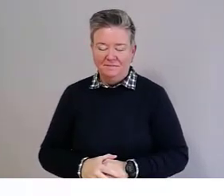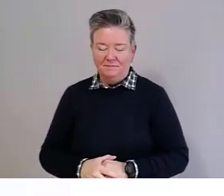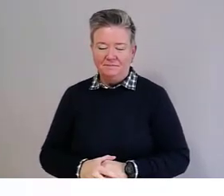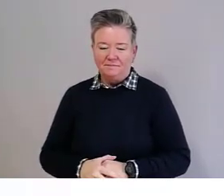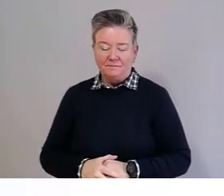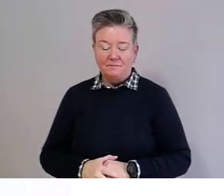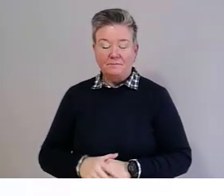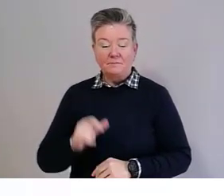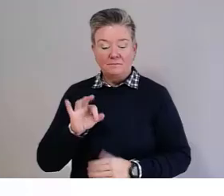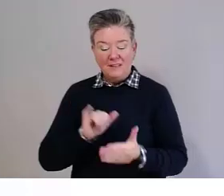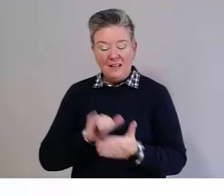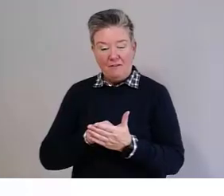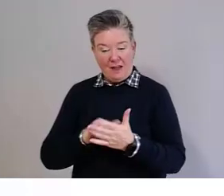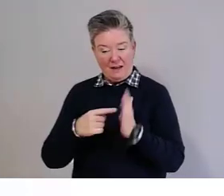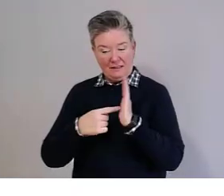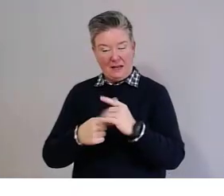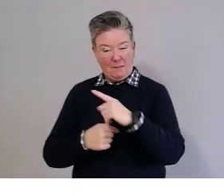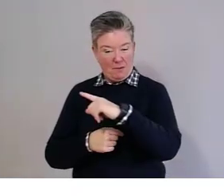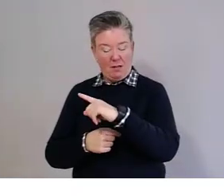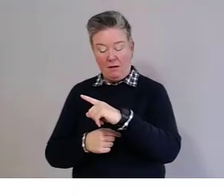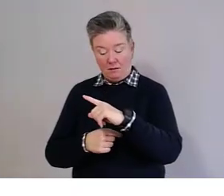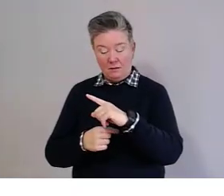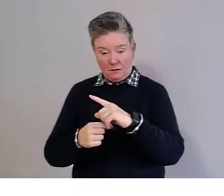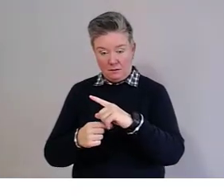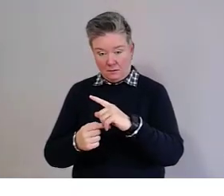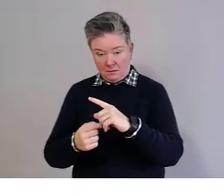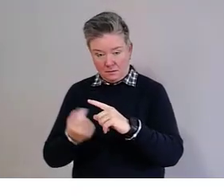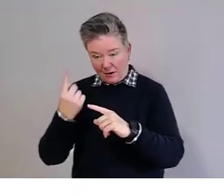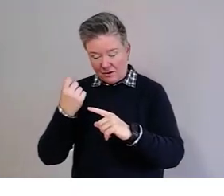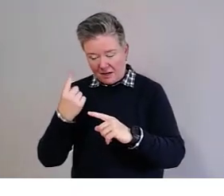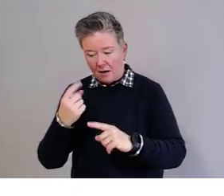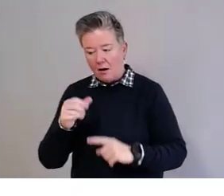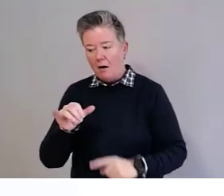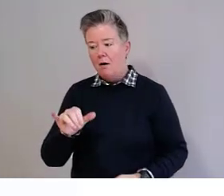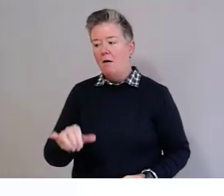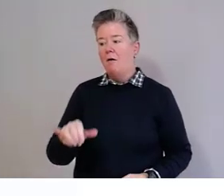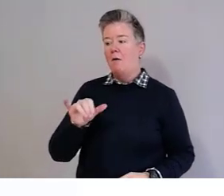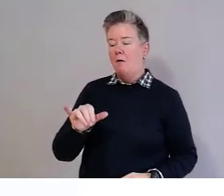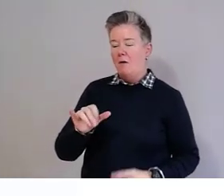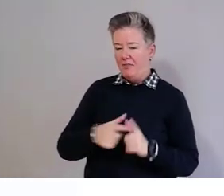If this visual example helped you or gave you an a-ha moment, I invite you to check out,